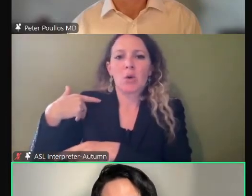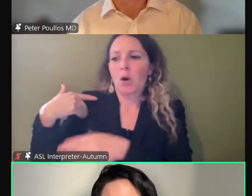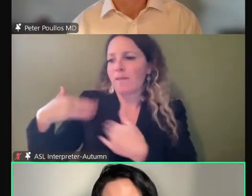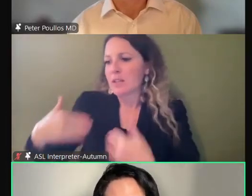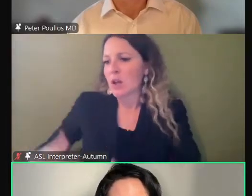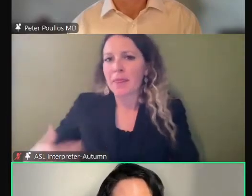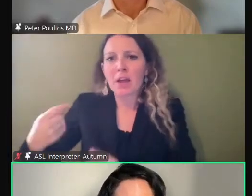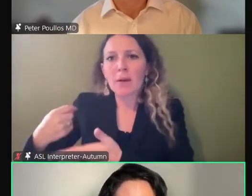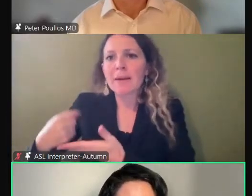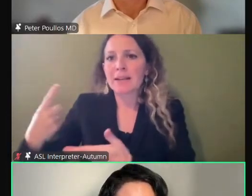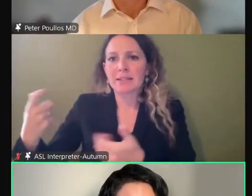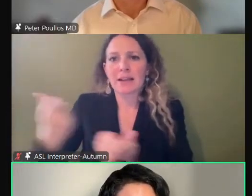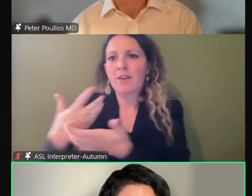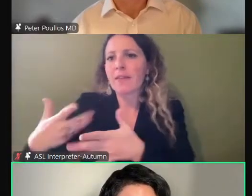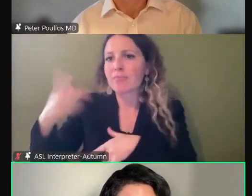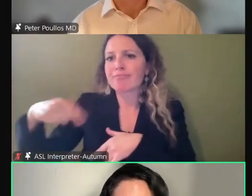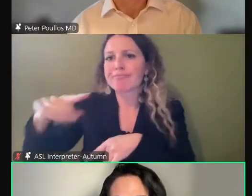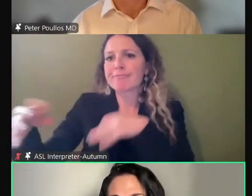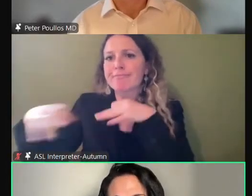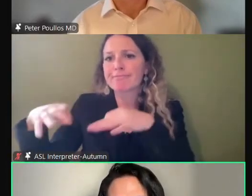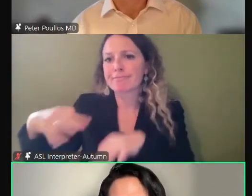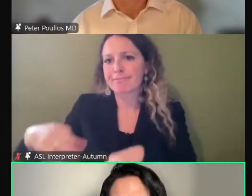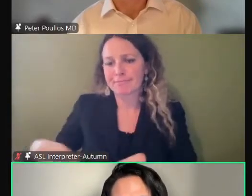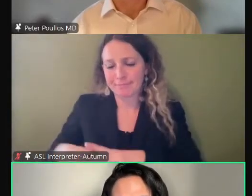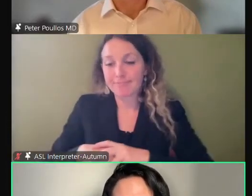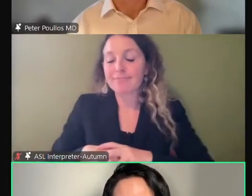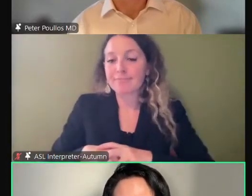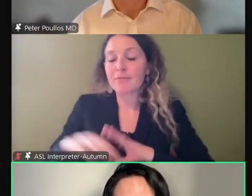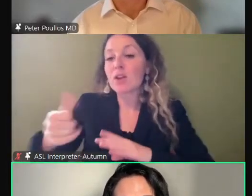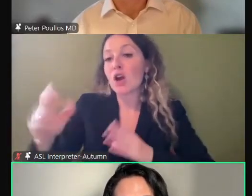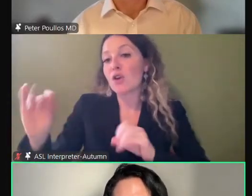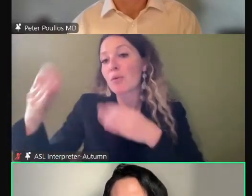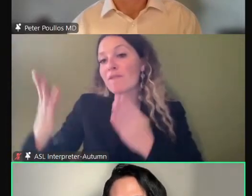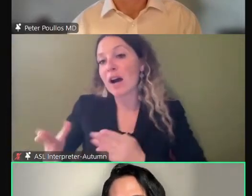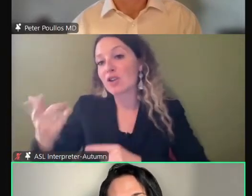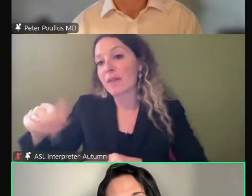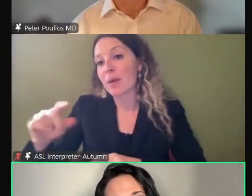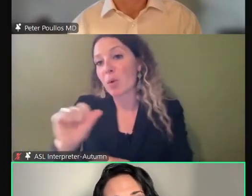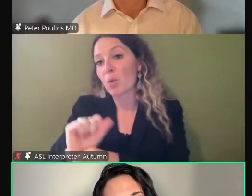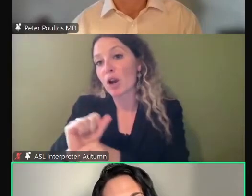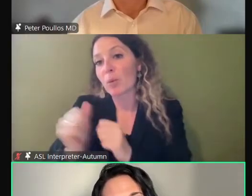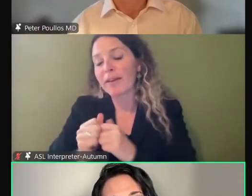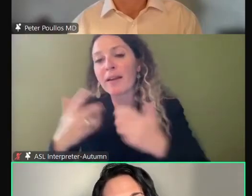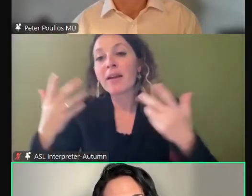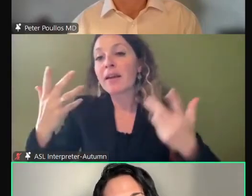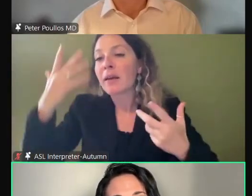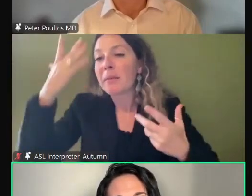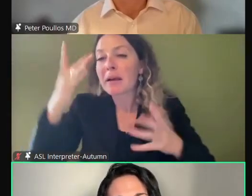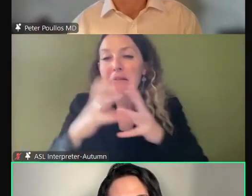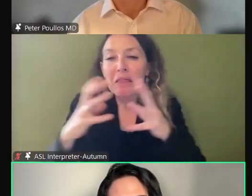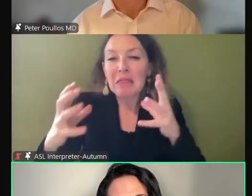their other providers that they were working with. Because there was a lot of nuance within